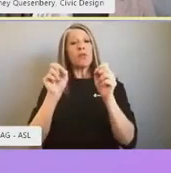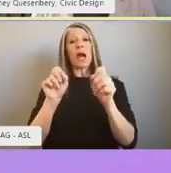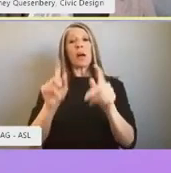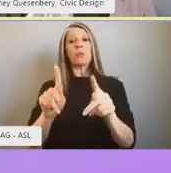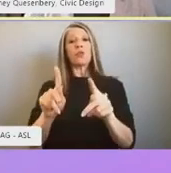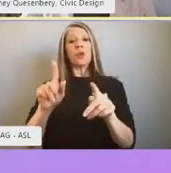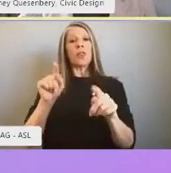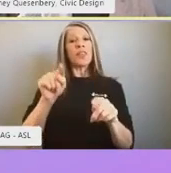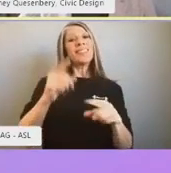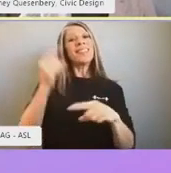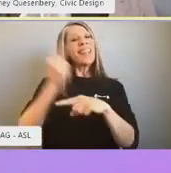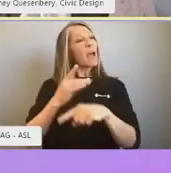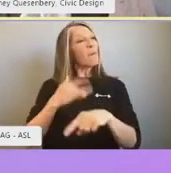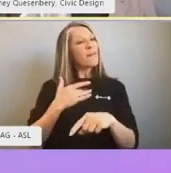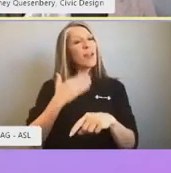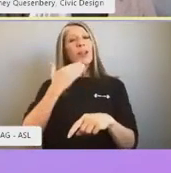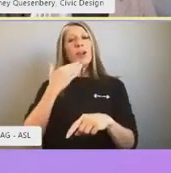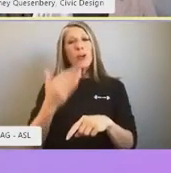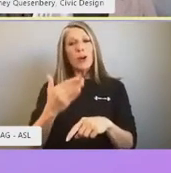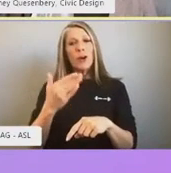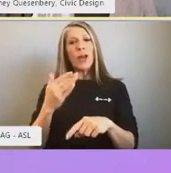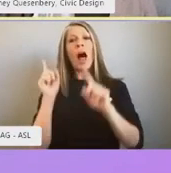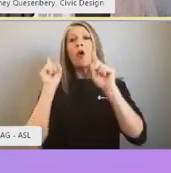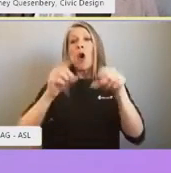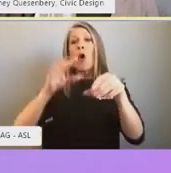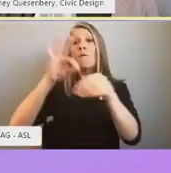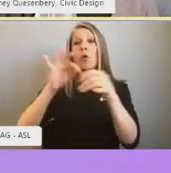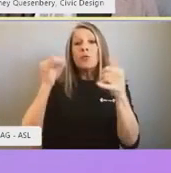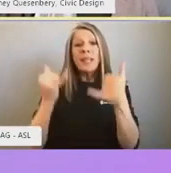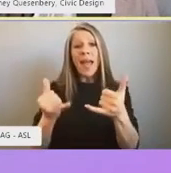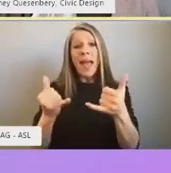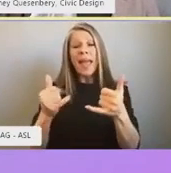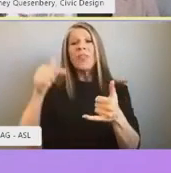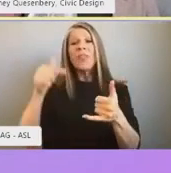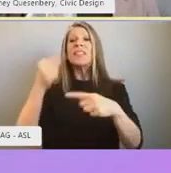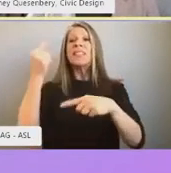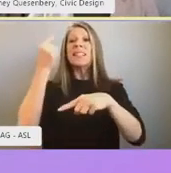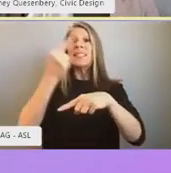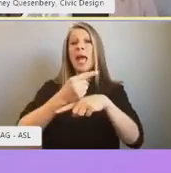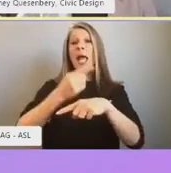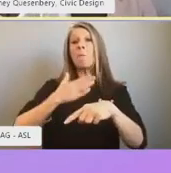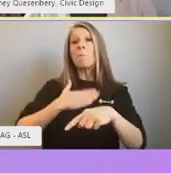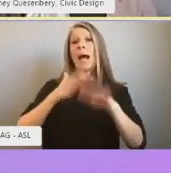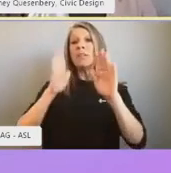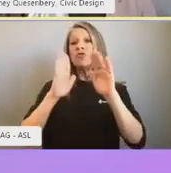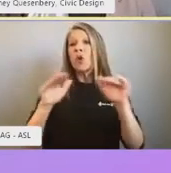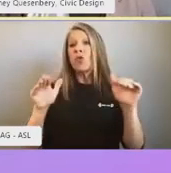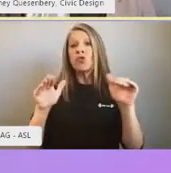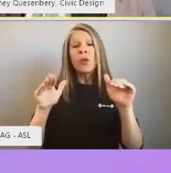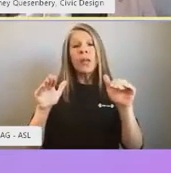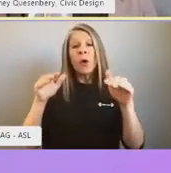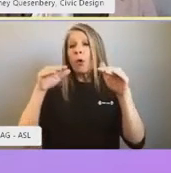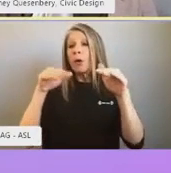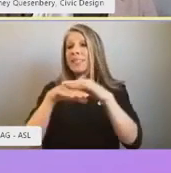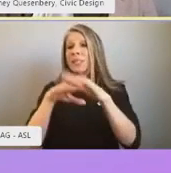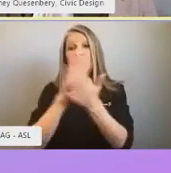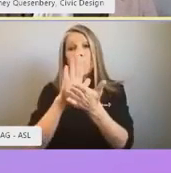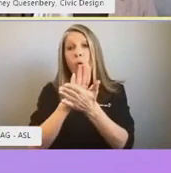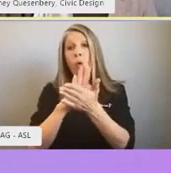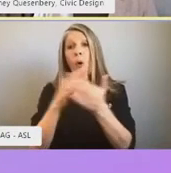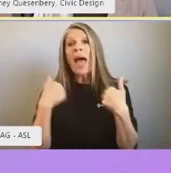good days and bad days. If you want to vote in person, it gives you the opportunity to say this day I'm feeling